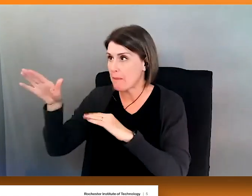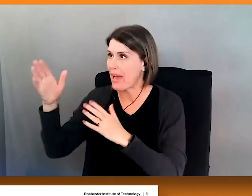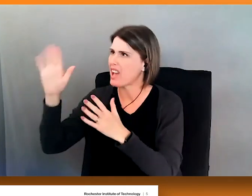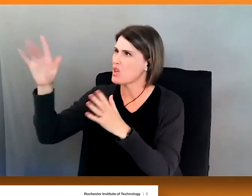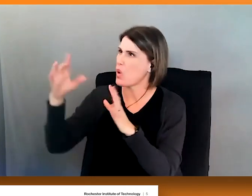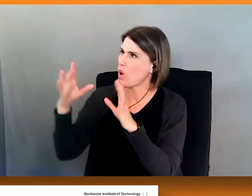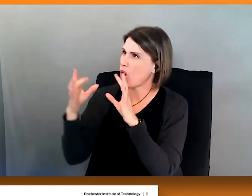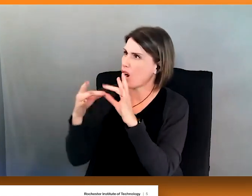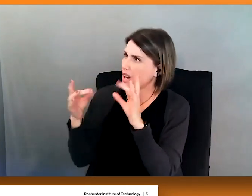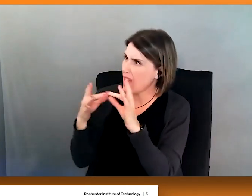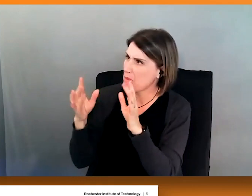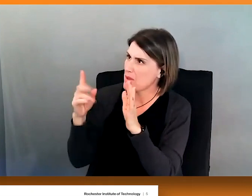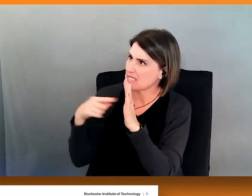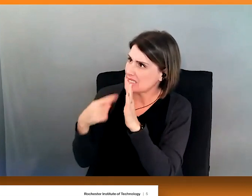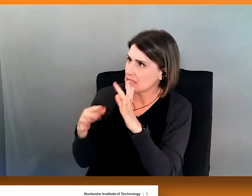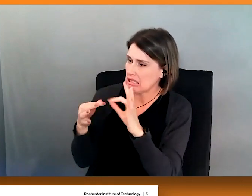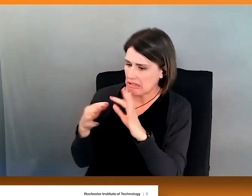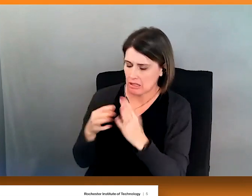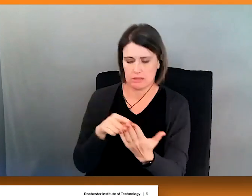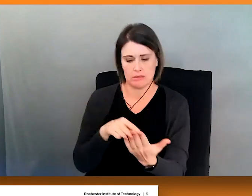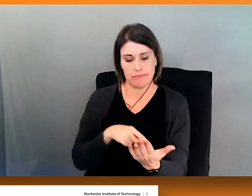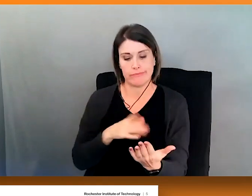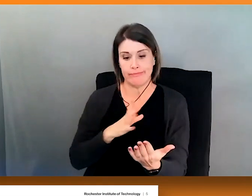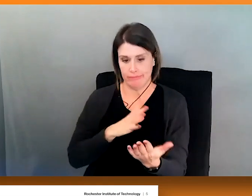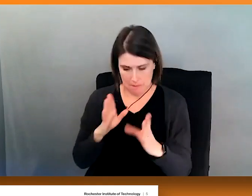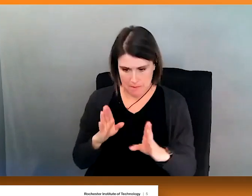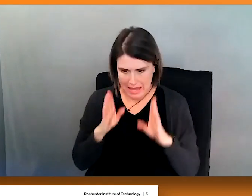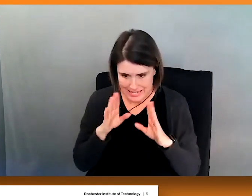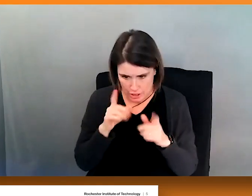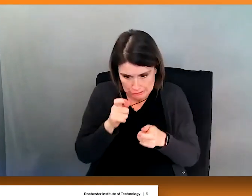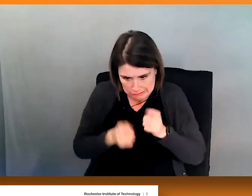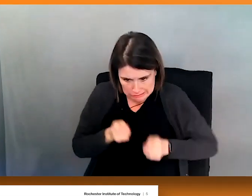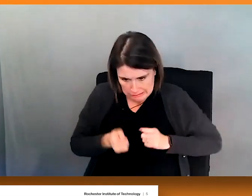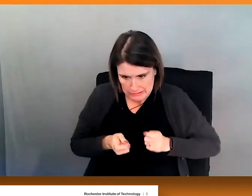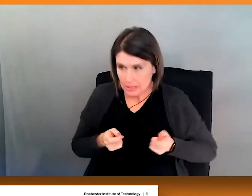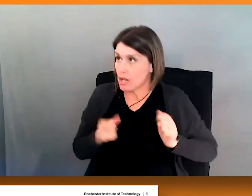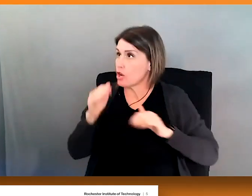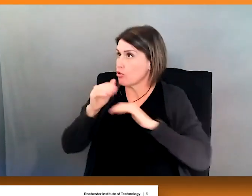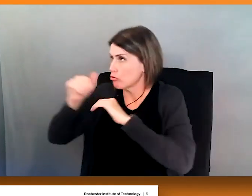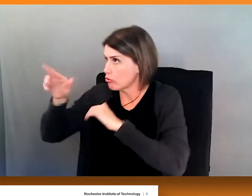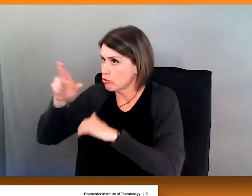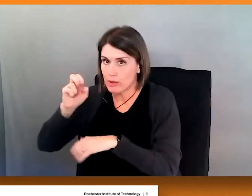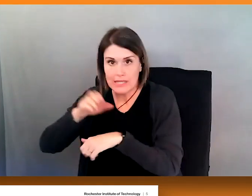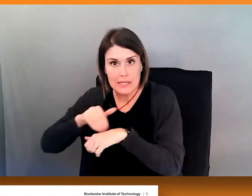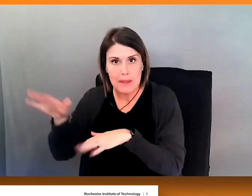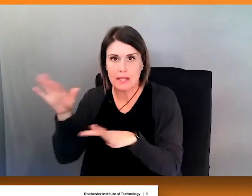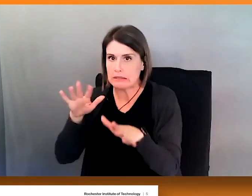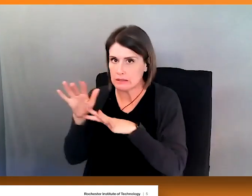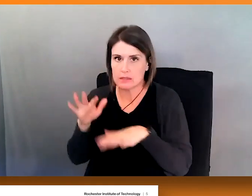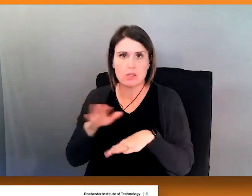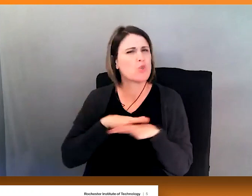Don't give up. Don't get discouraged. I can't stress that enough. If you need some encouragement or anything, you can contact me.